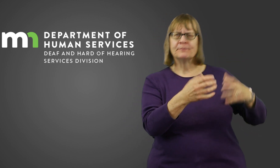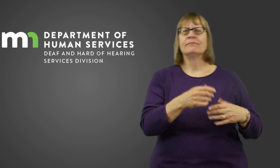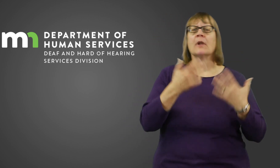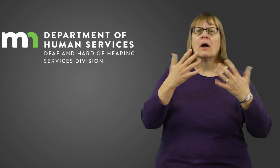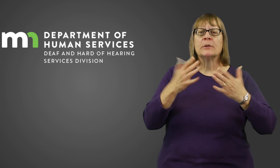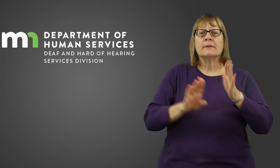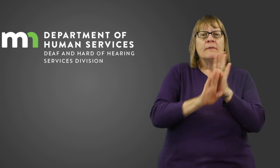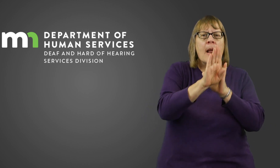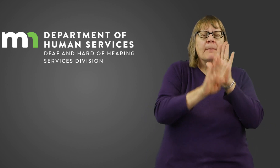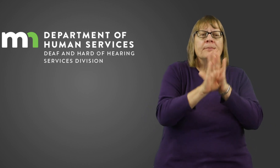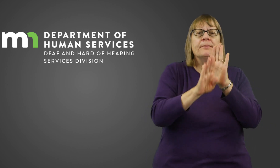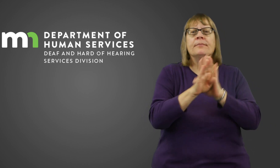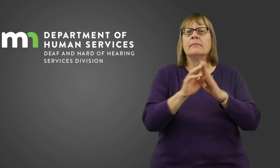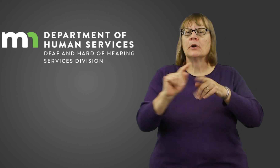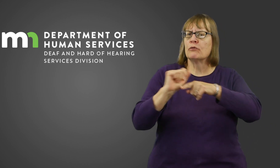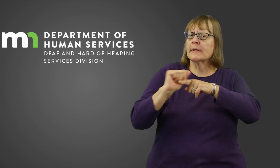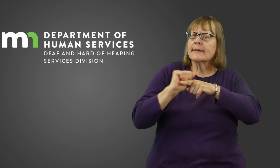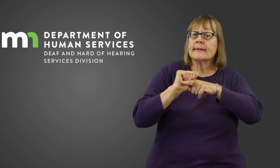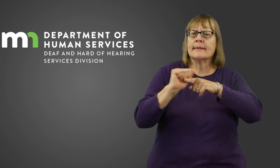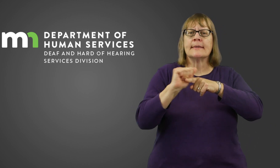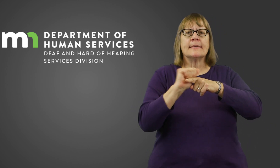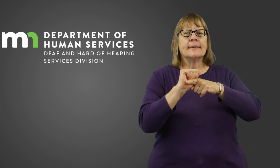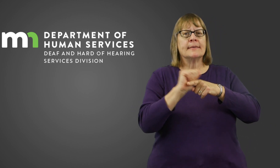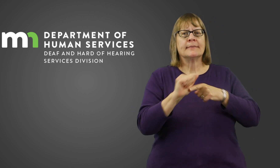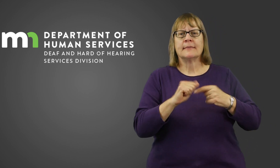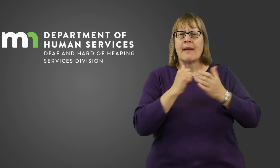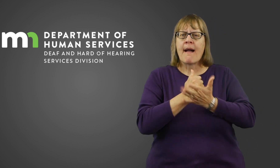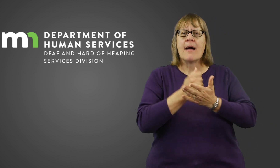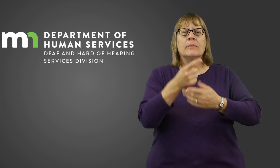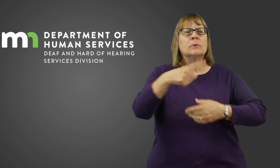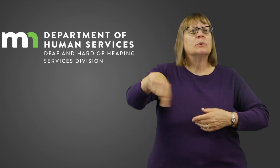has developed the following content to provide on-demand training